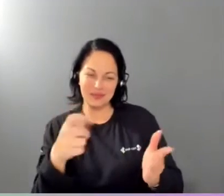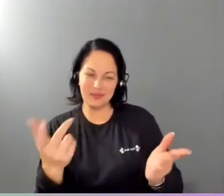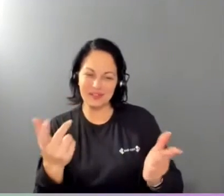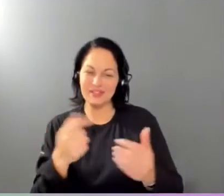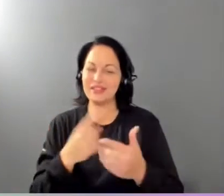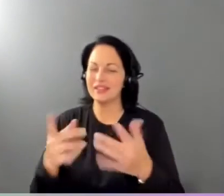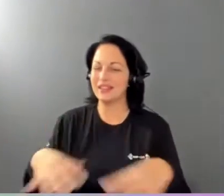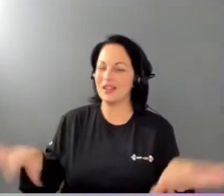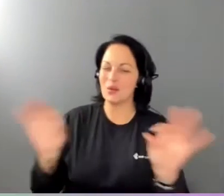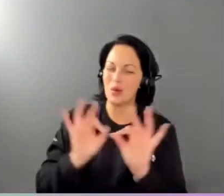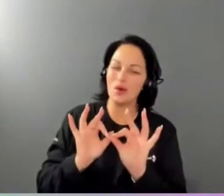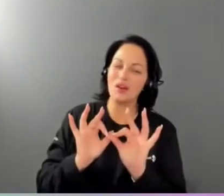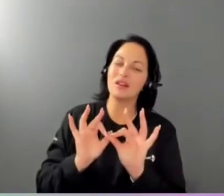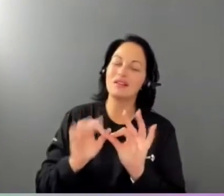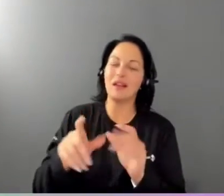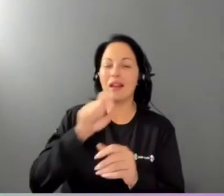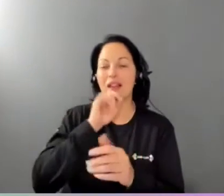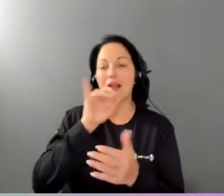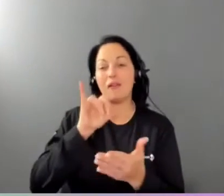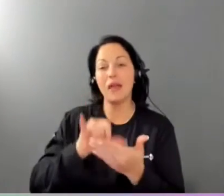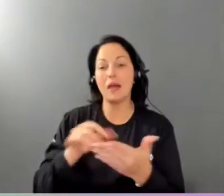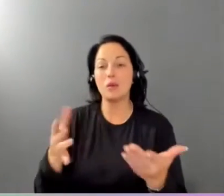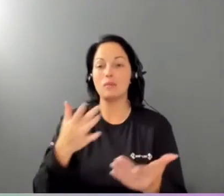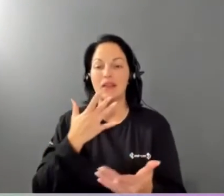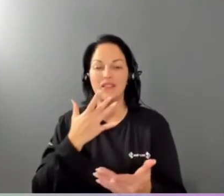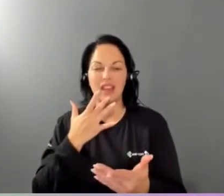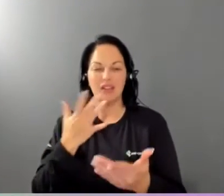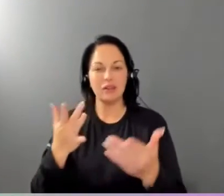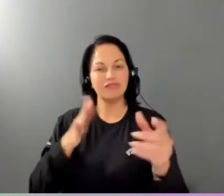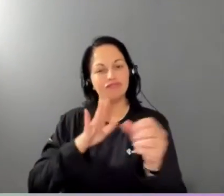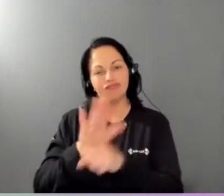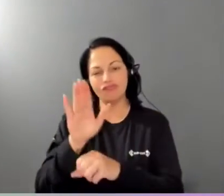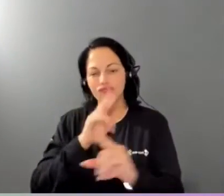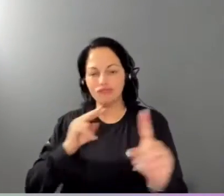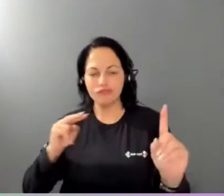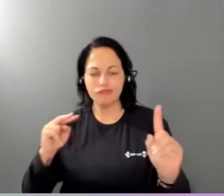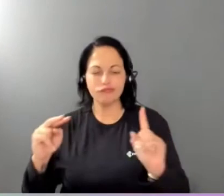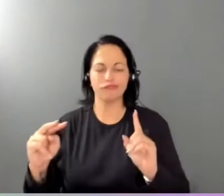Jonathan you mentioned that most of them were your favorite, which tells you --